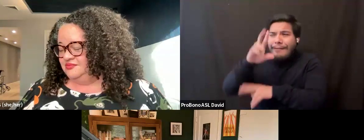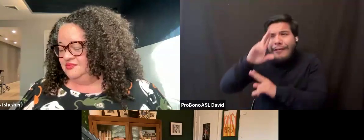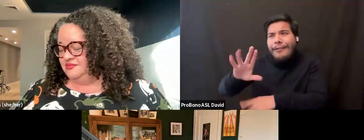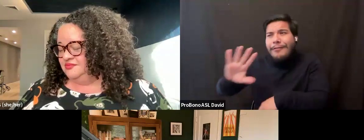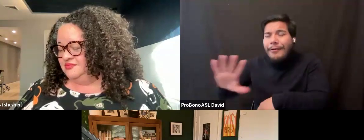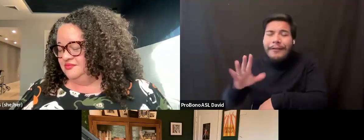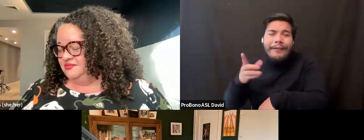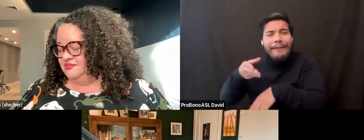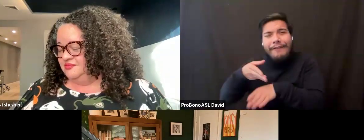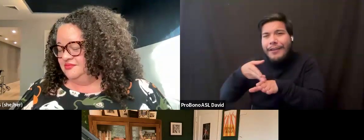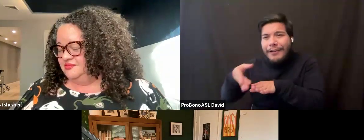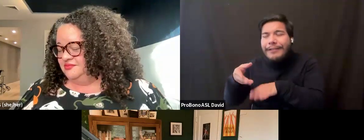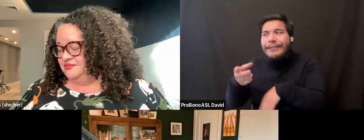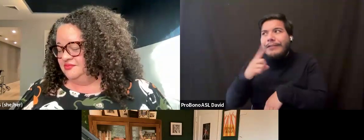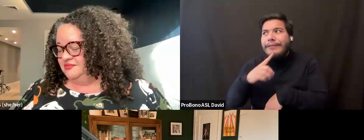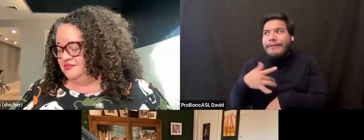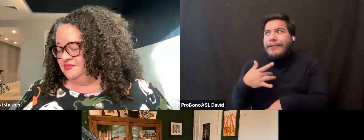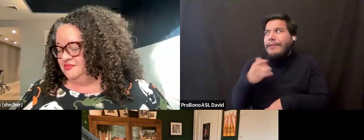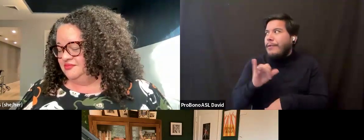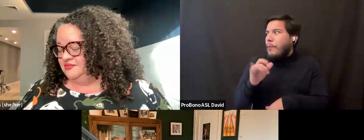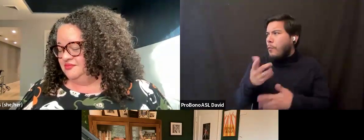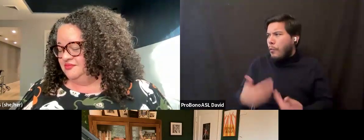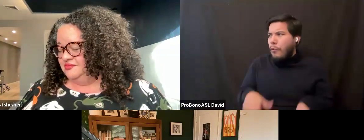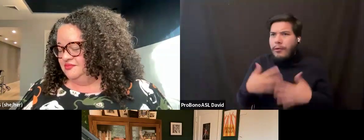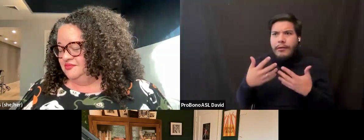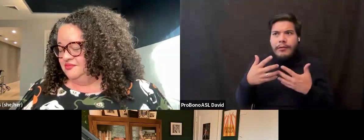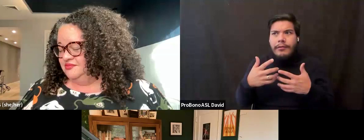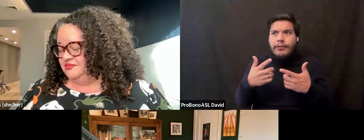felt like a huge opportunity and it felt like an opportunity to see